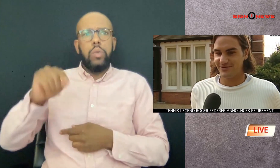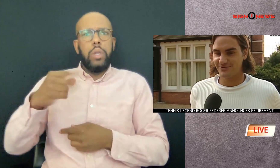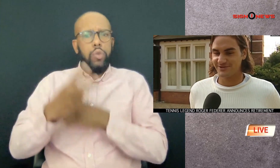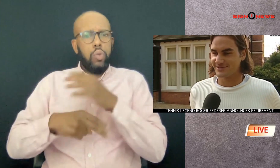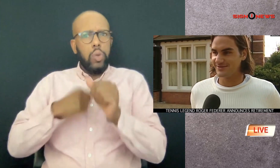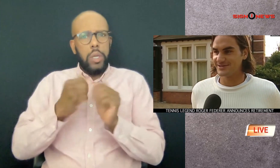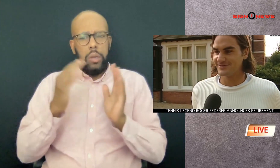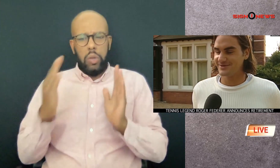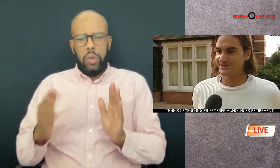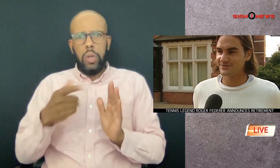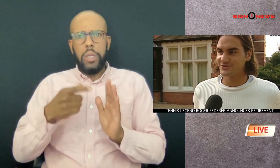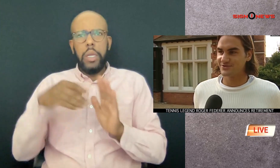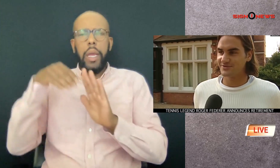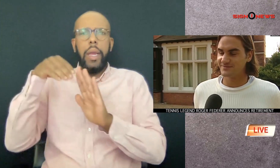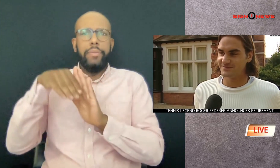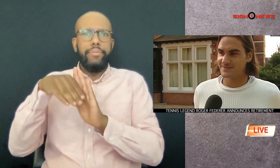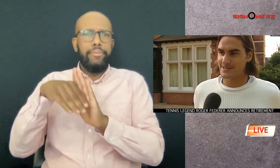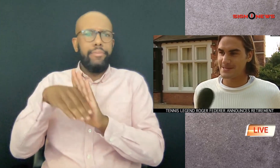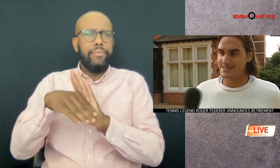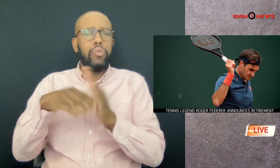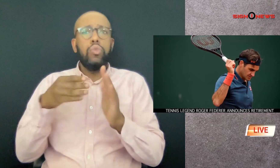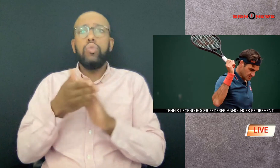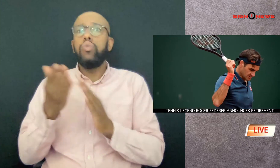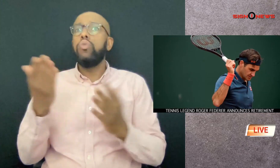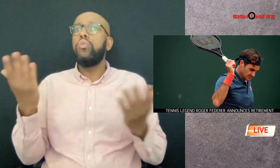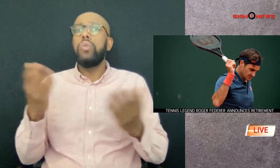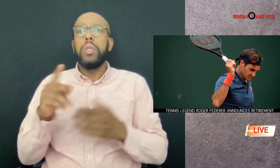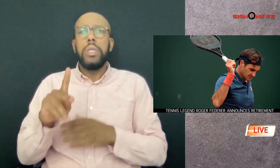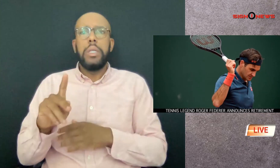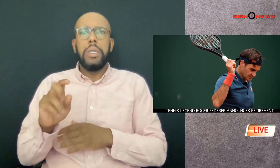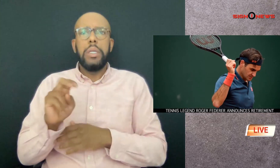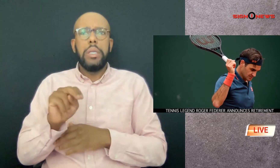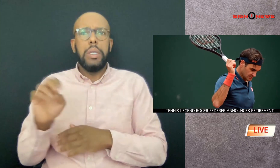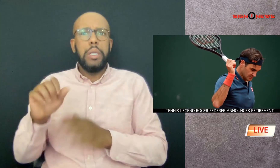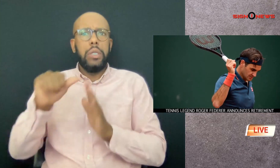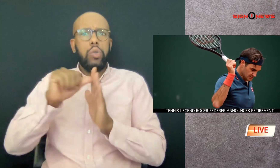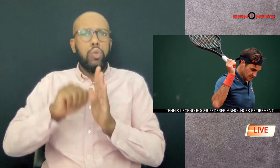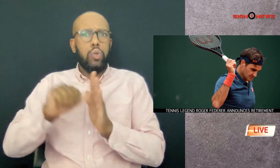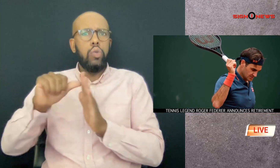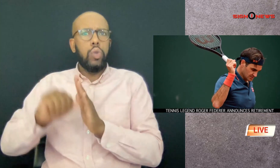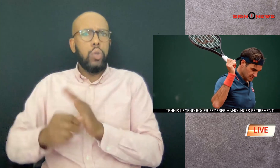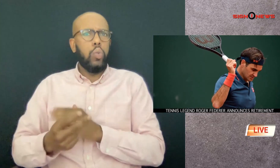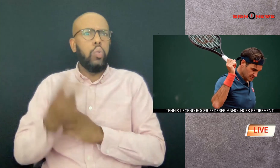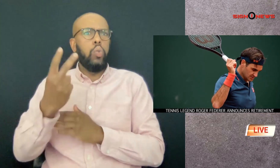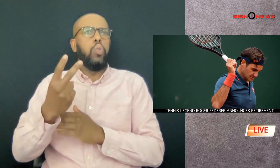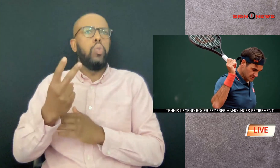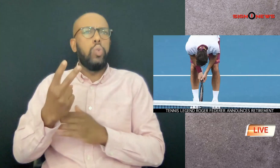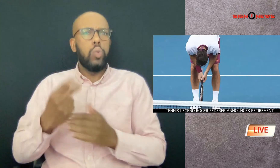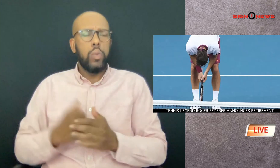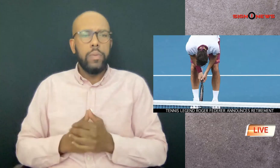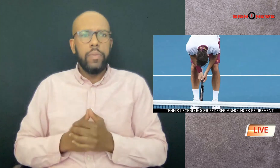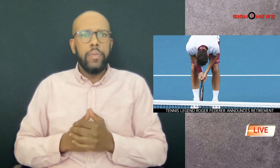for the last few years Federer has been plagued by injuries including two knee surgeries in 2020